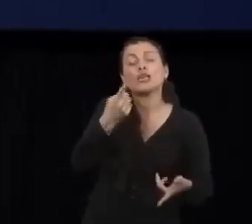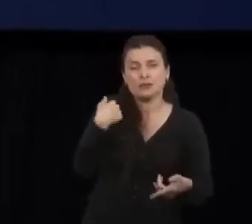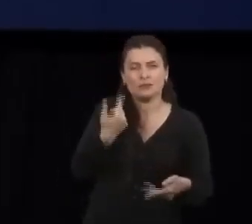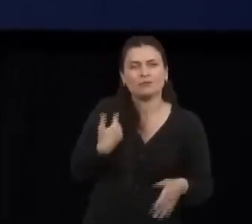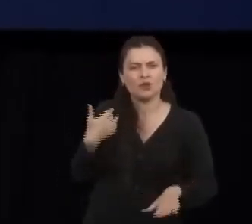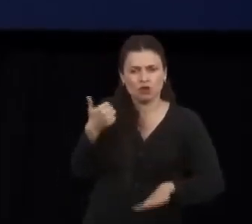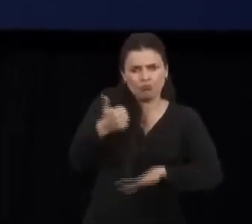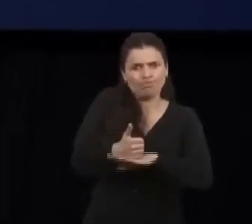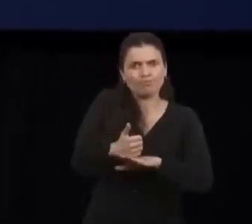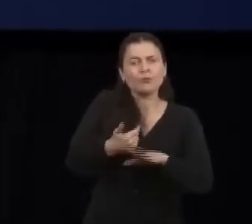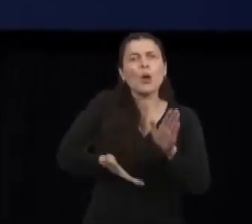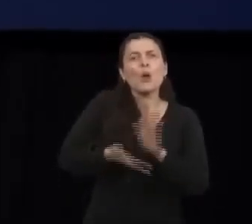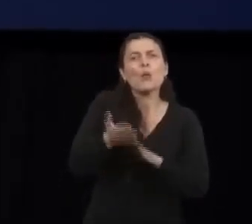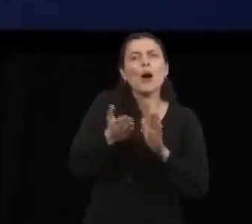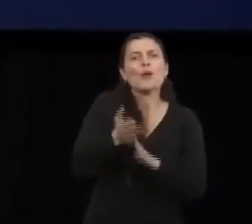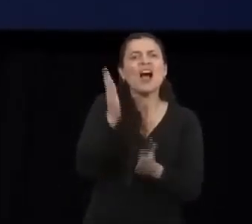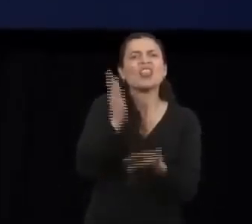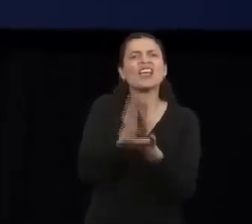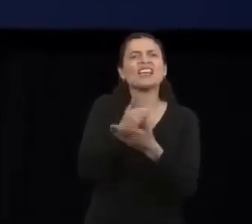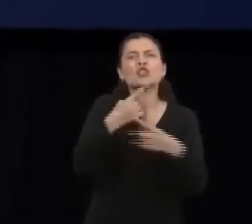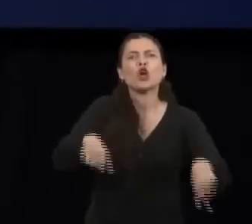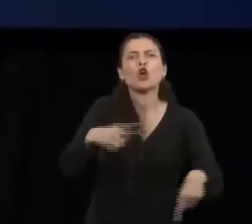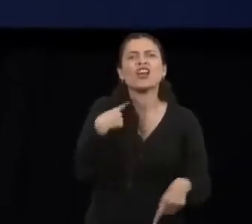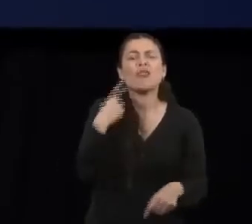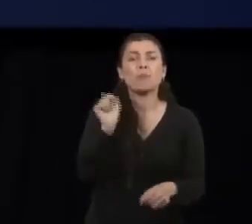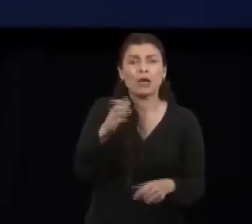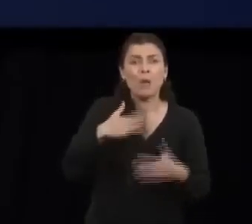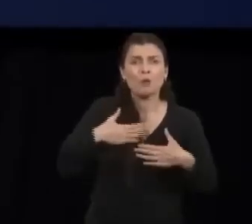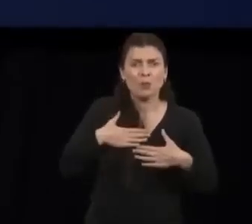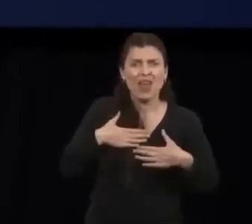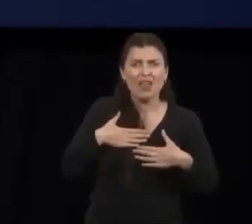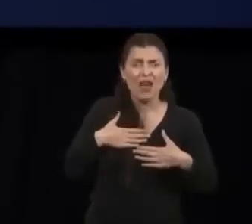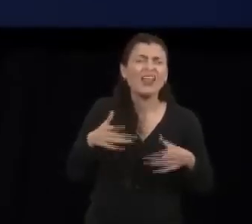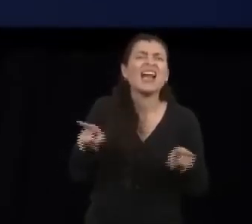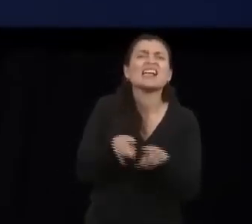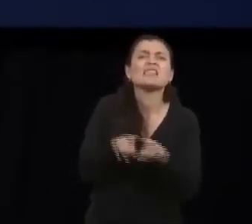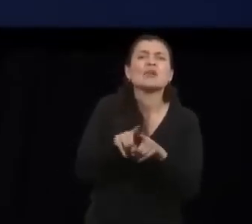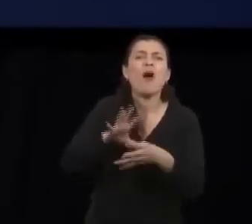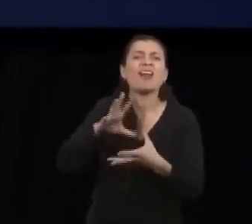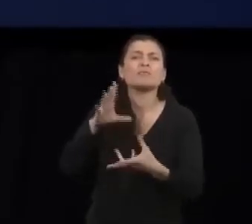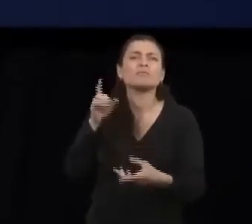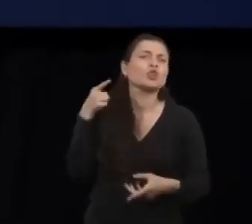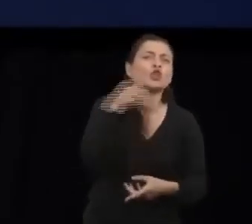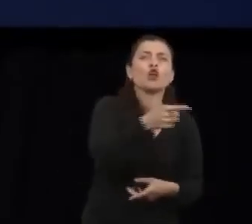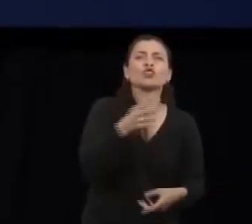the rights of property and therefore they are going to destroy the capital,